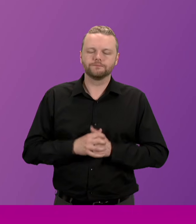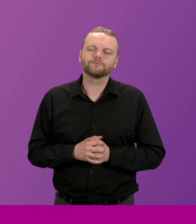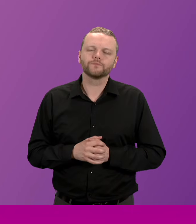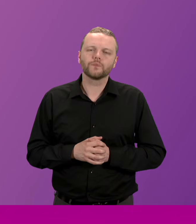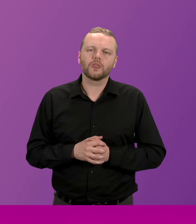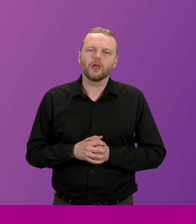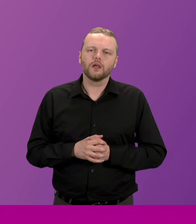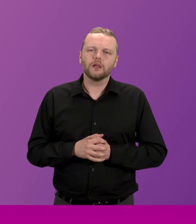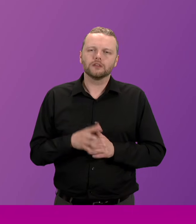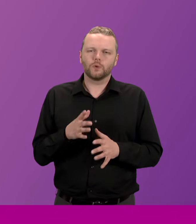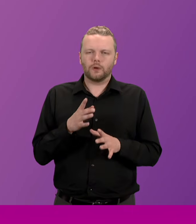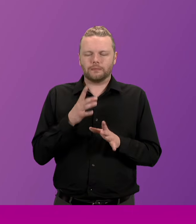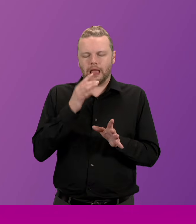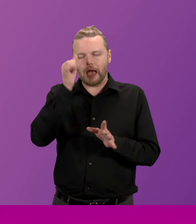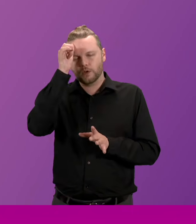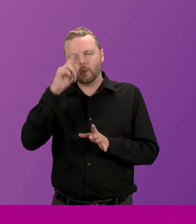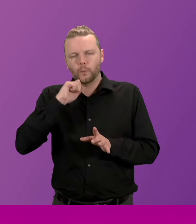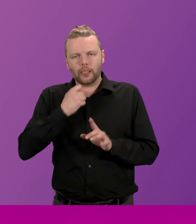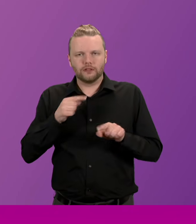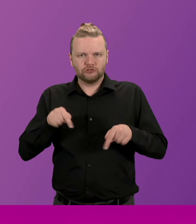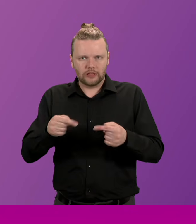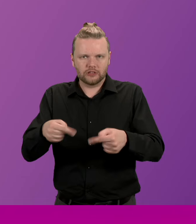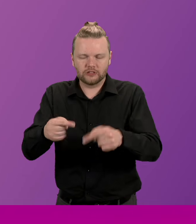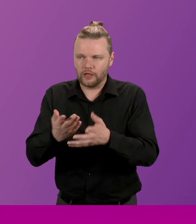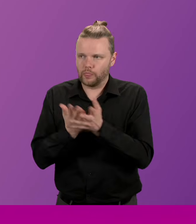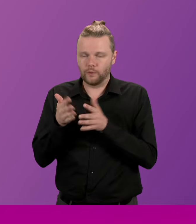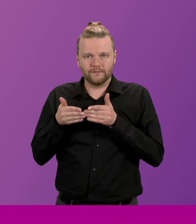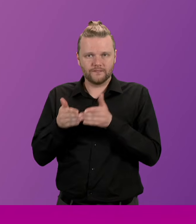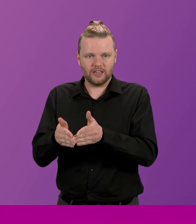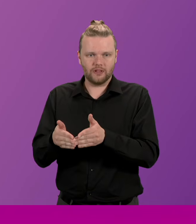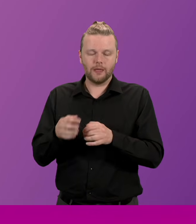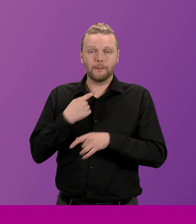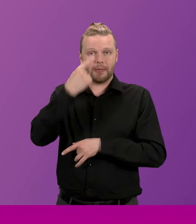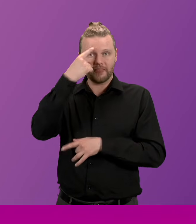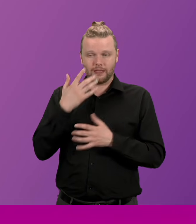There will be challenges on the ferry network, but we are in a more robust and stronger position